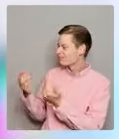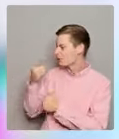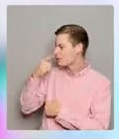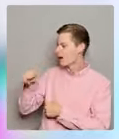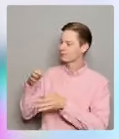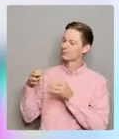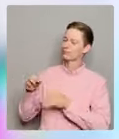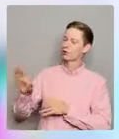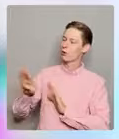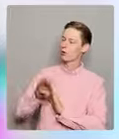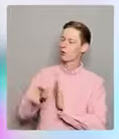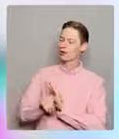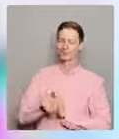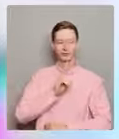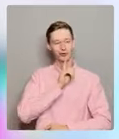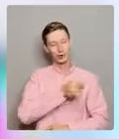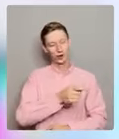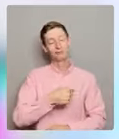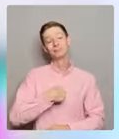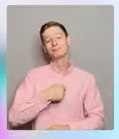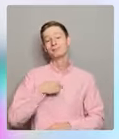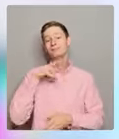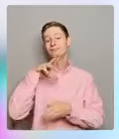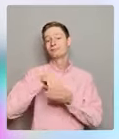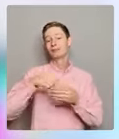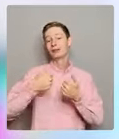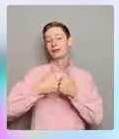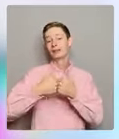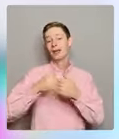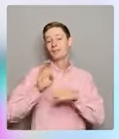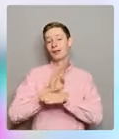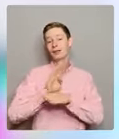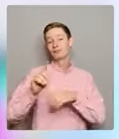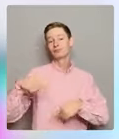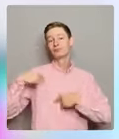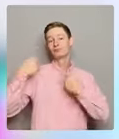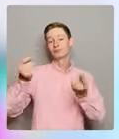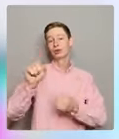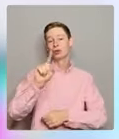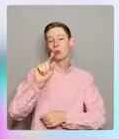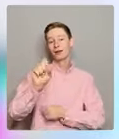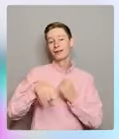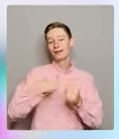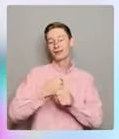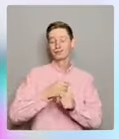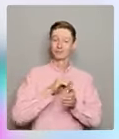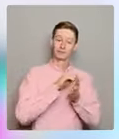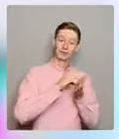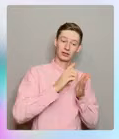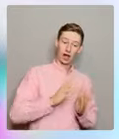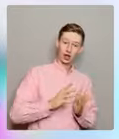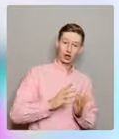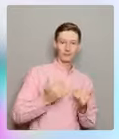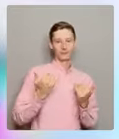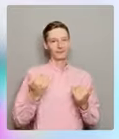a little bit about you and your background. Sure, I've been in the games industry for 20 years now.